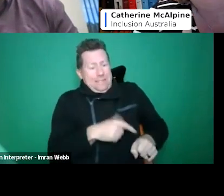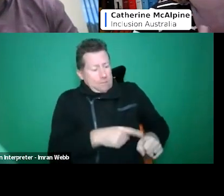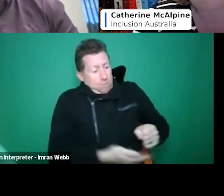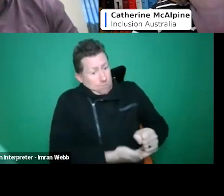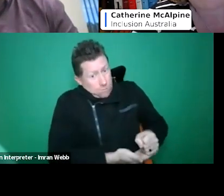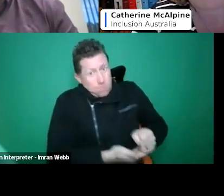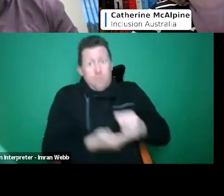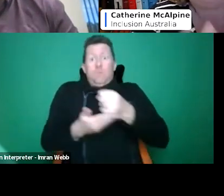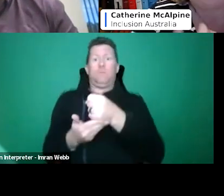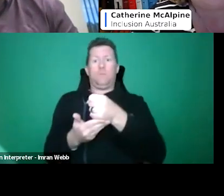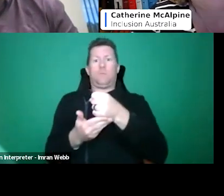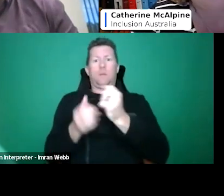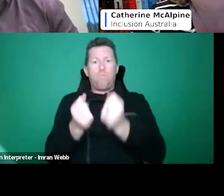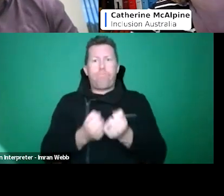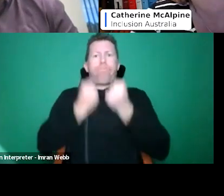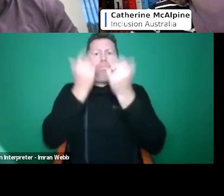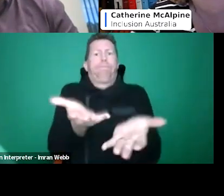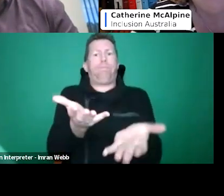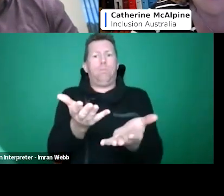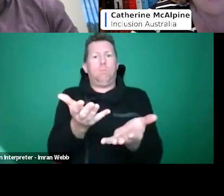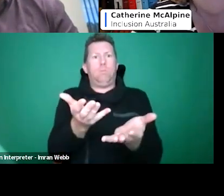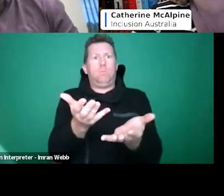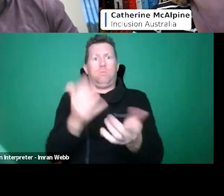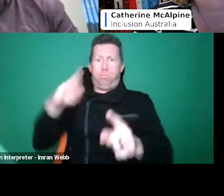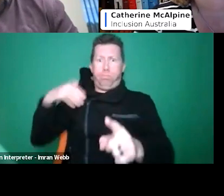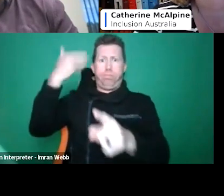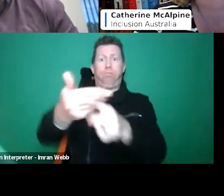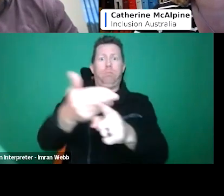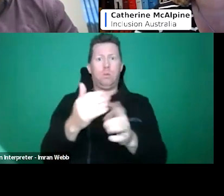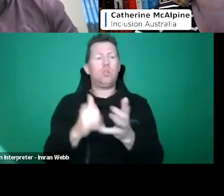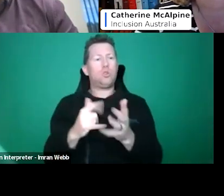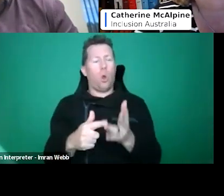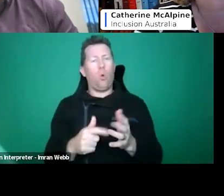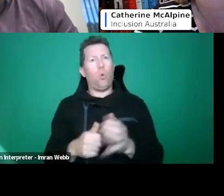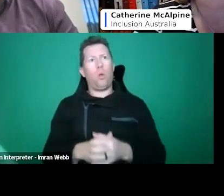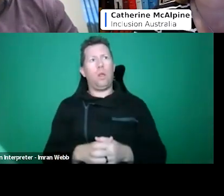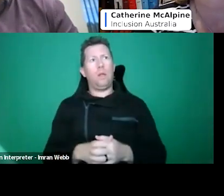that over the decades, over forever. And so thinking about things